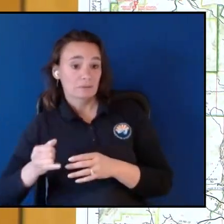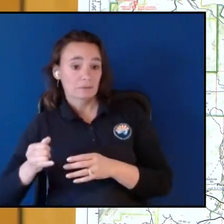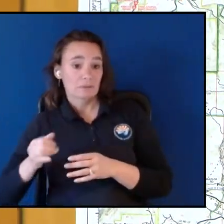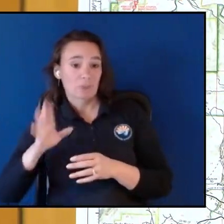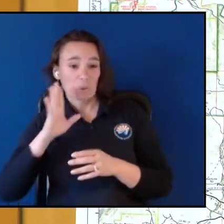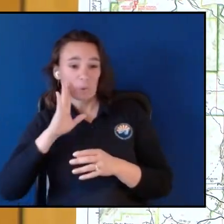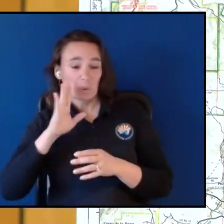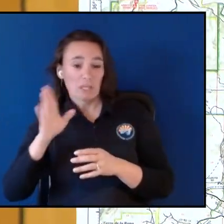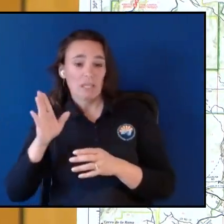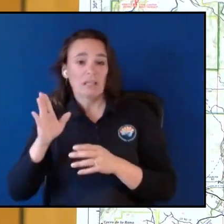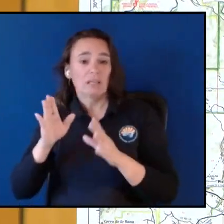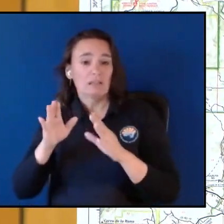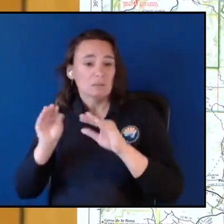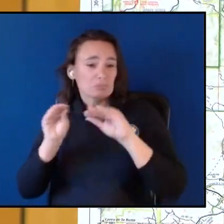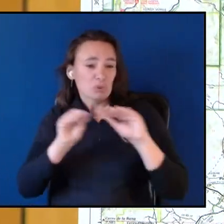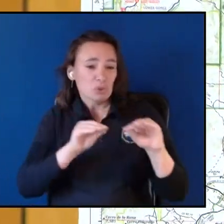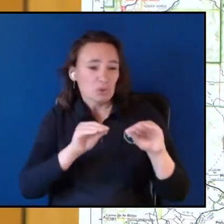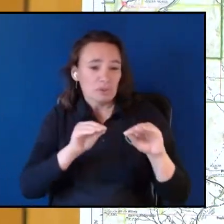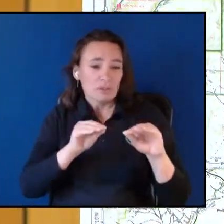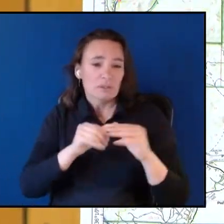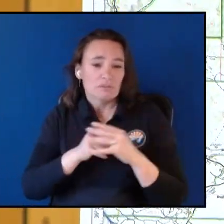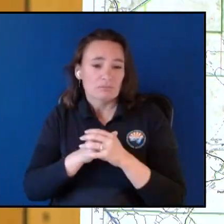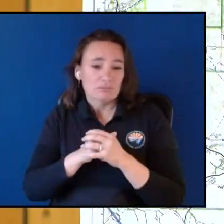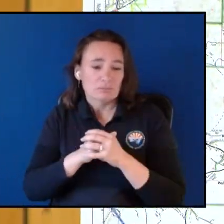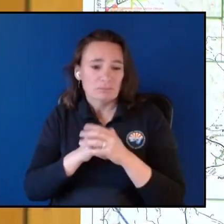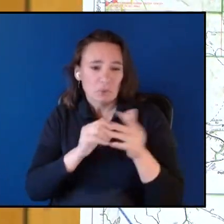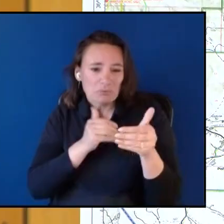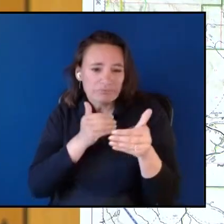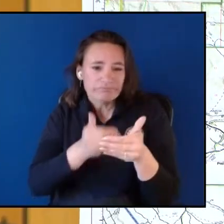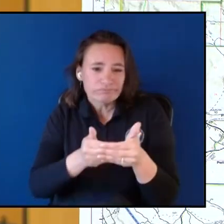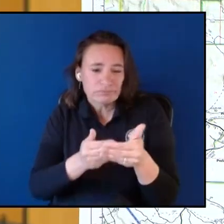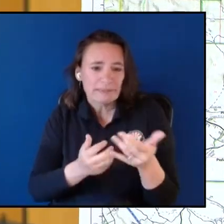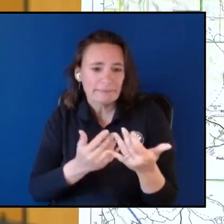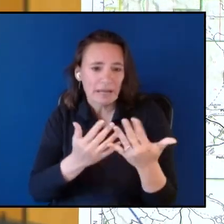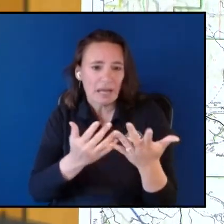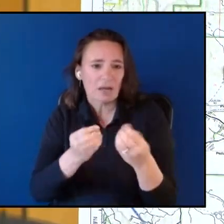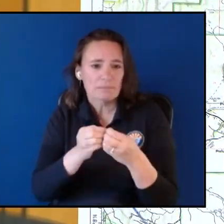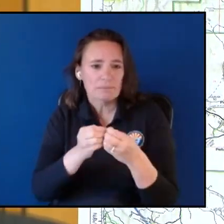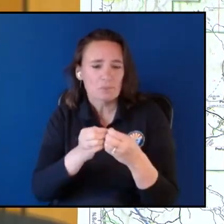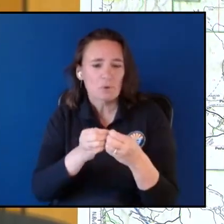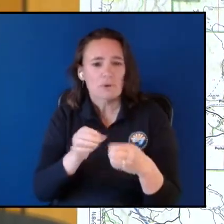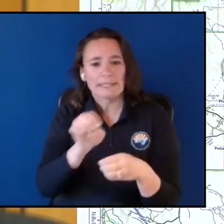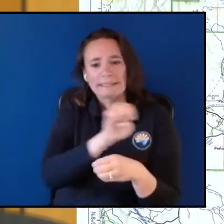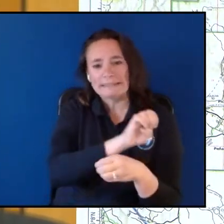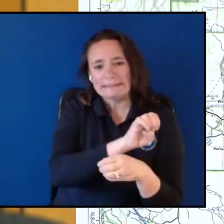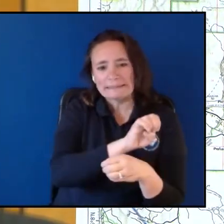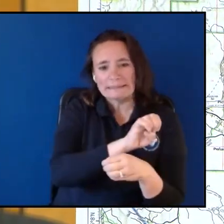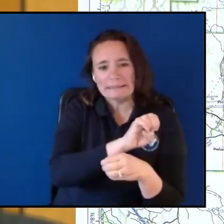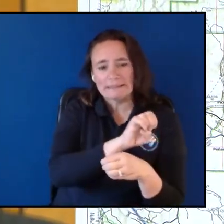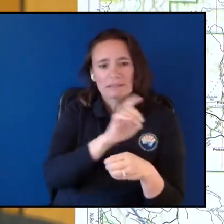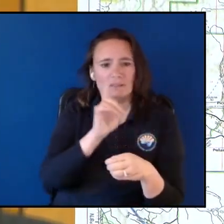more proximal to the fire a little bit more to the east based on additional scouting that was done. We knew we had a